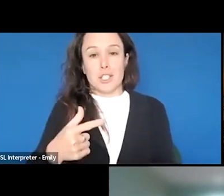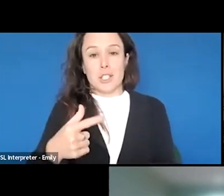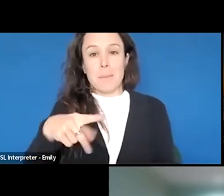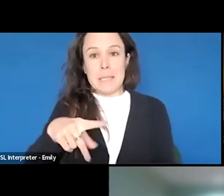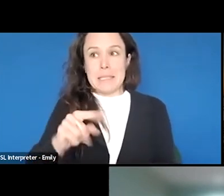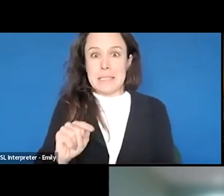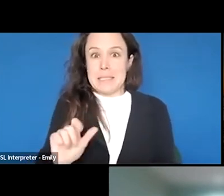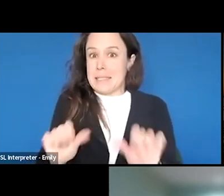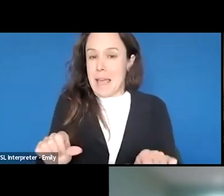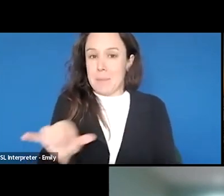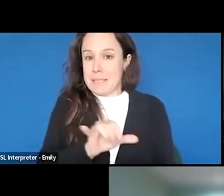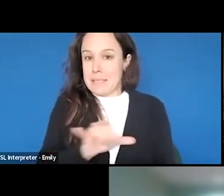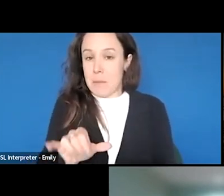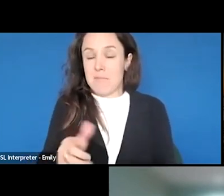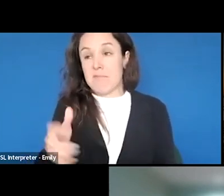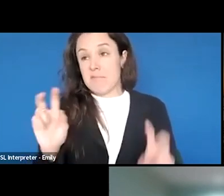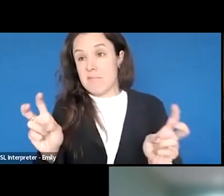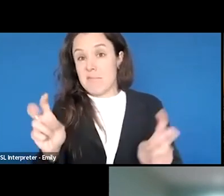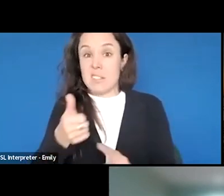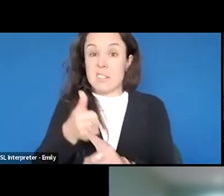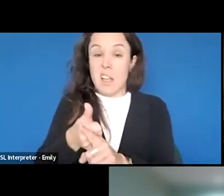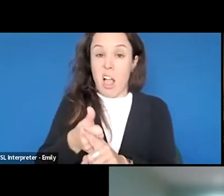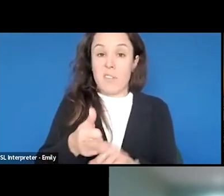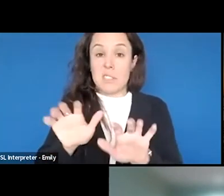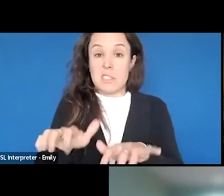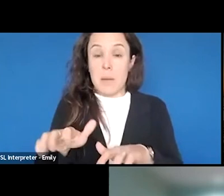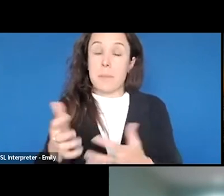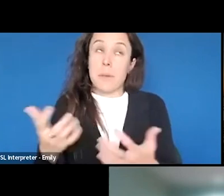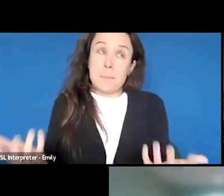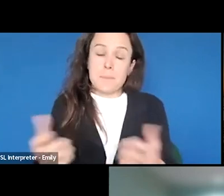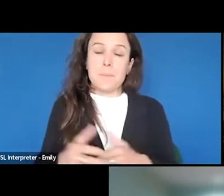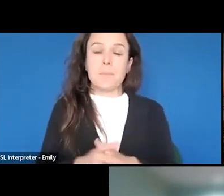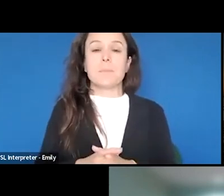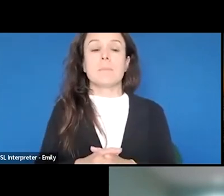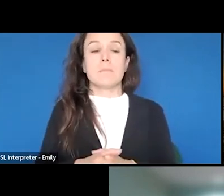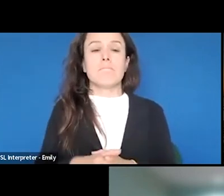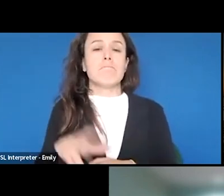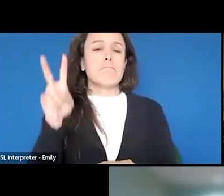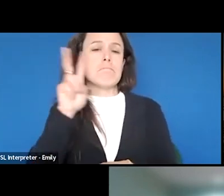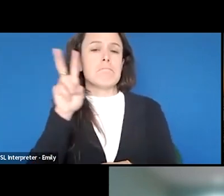They are kind of self-typing typewriters. Well look, let's see if we can push a little further